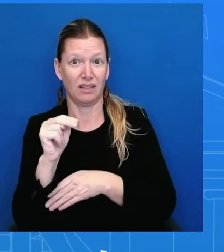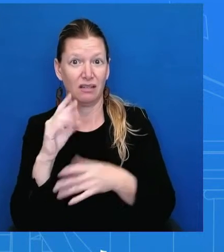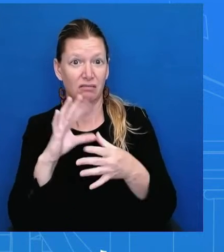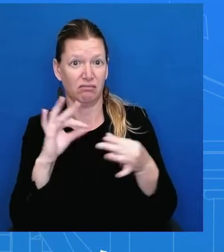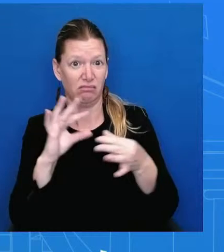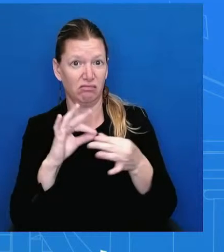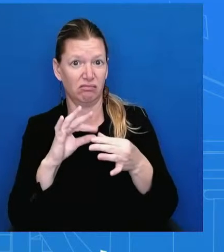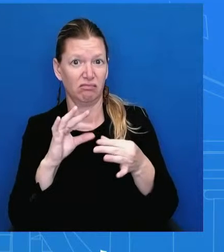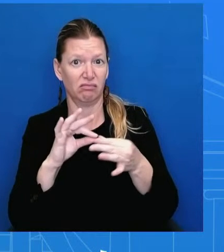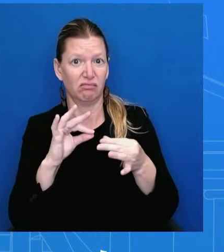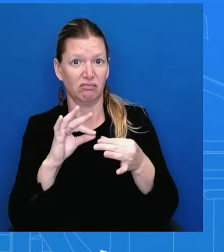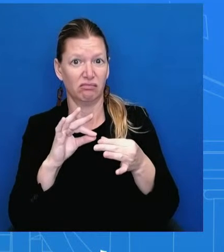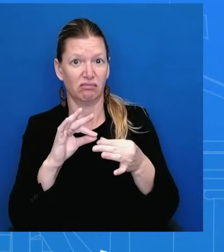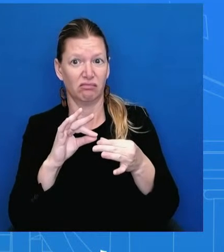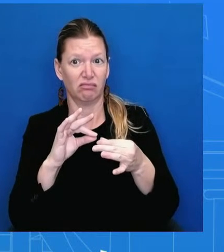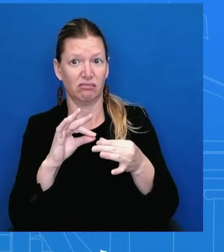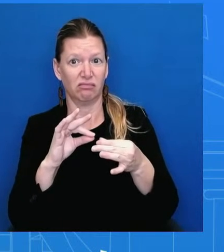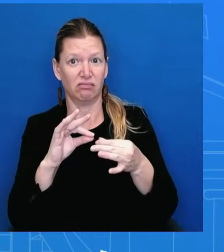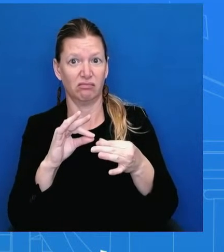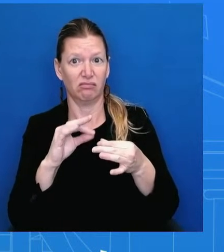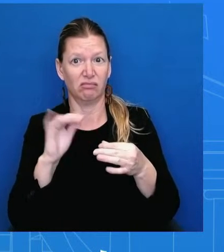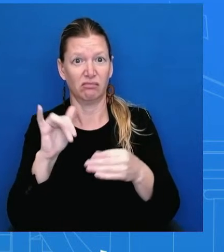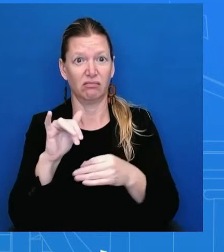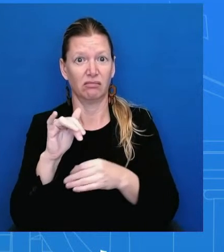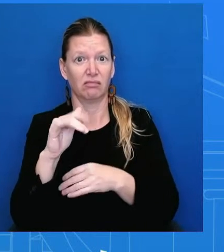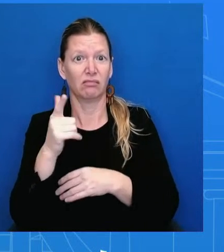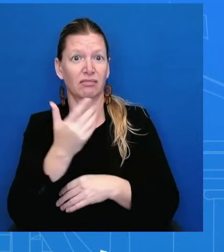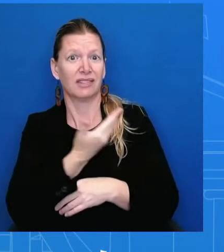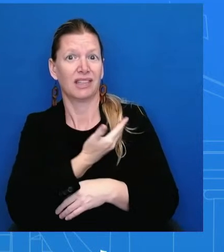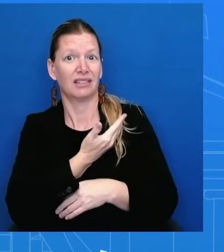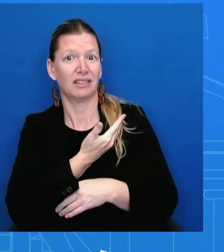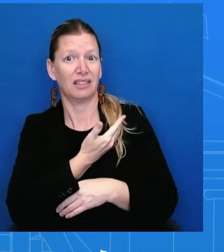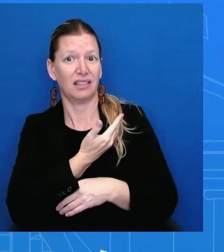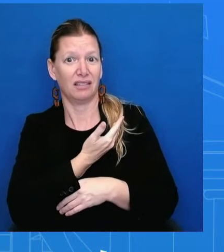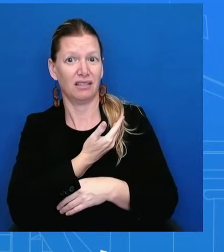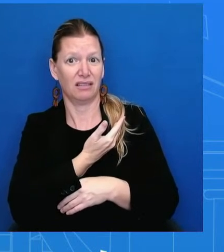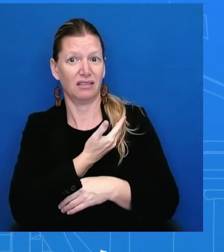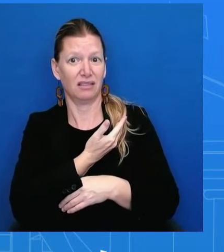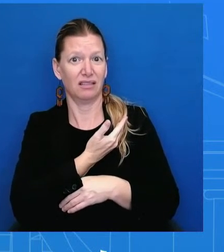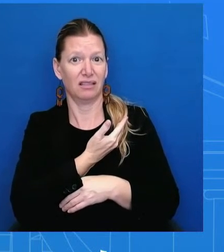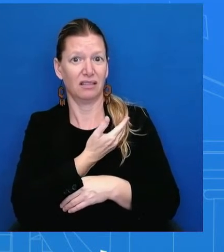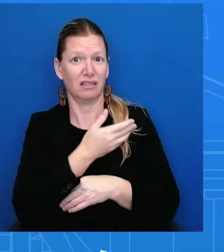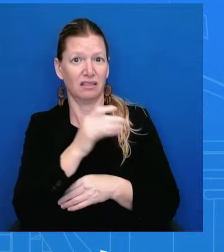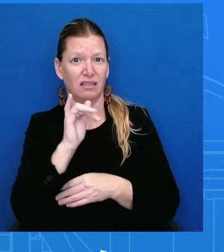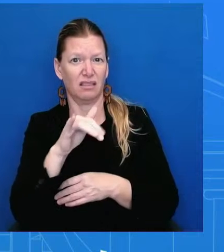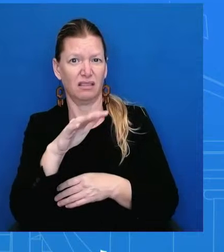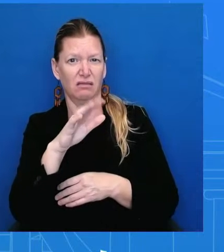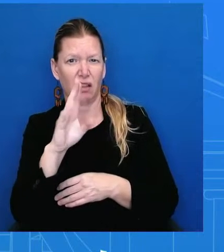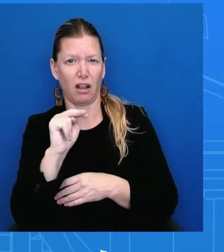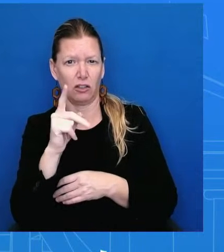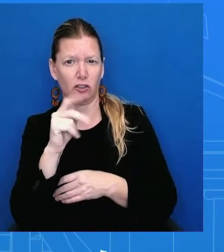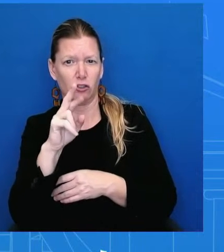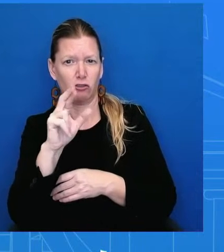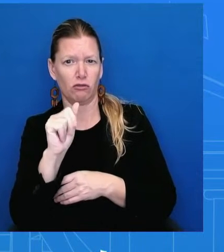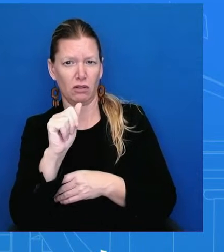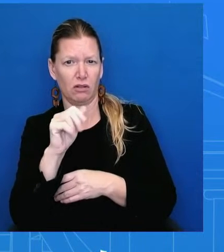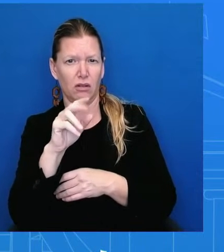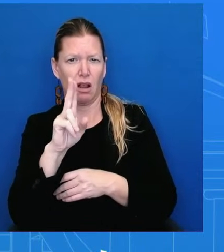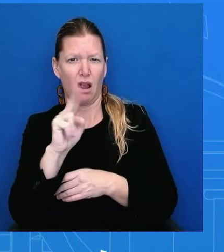have been killed in addition to the aid workers. So, do you still believe that Israel is doing what it takes to protect civilian lives,